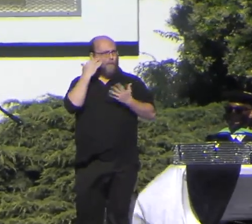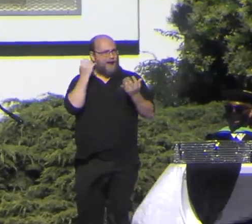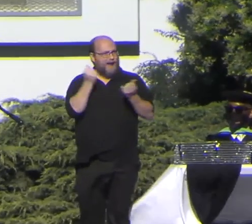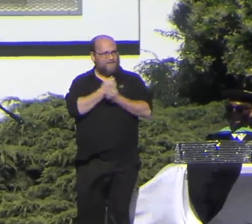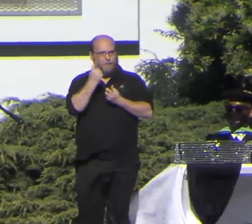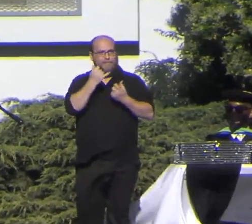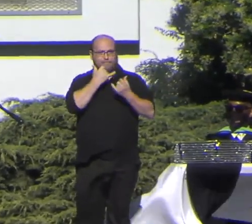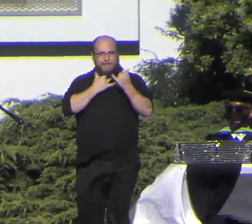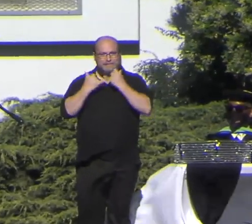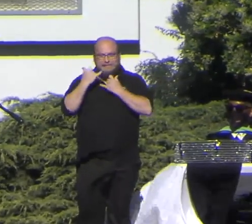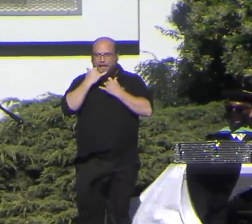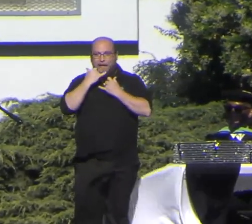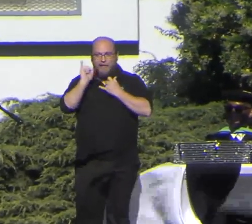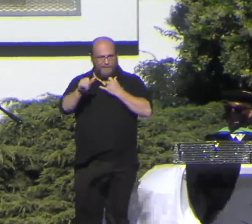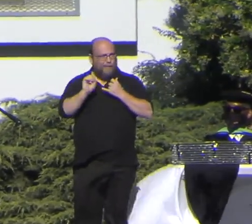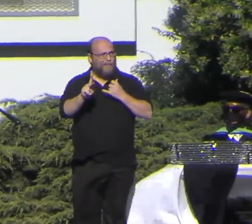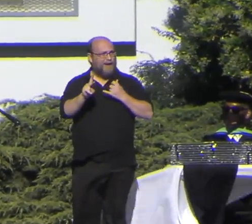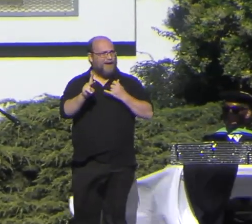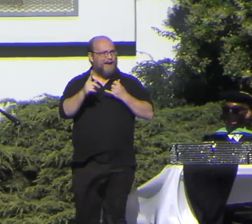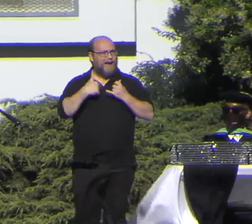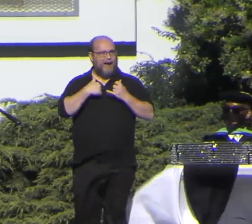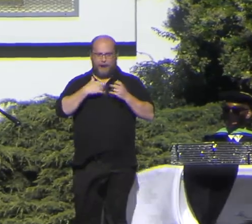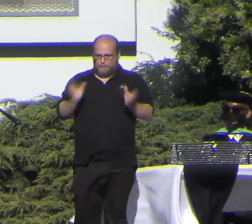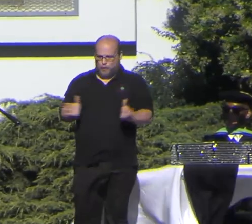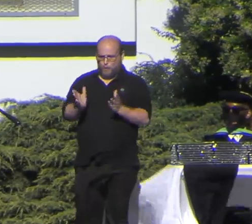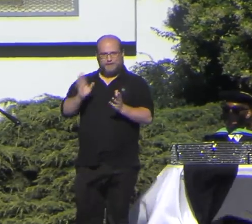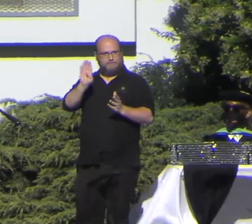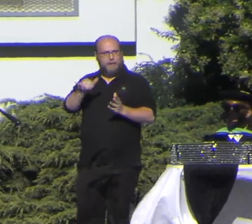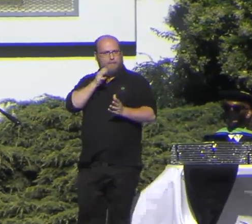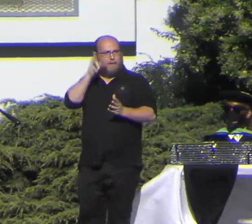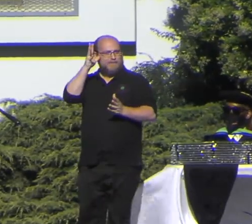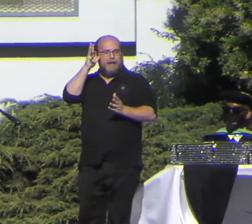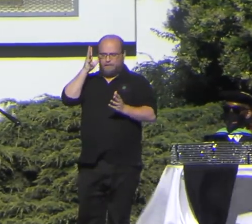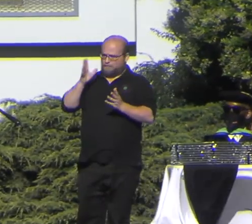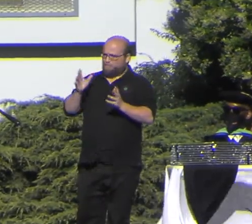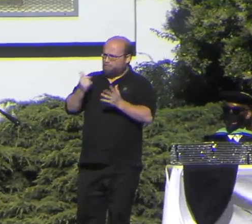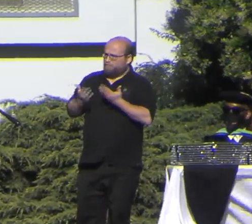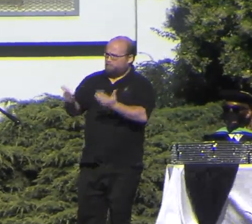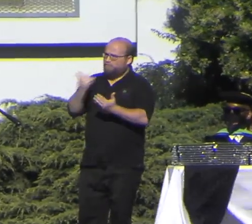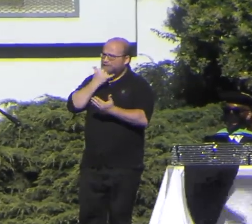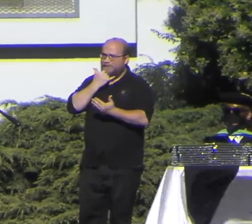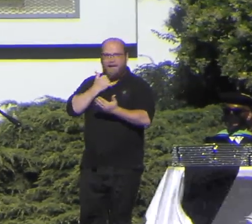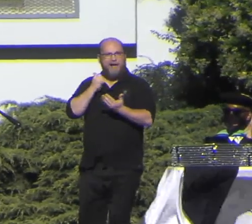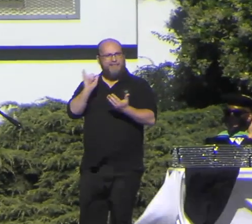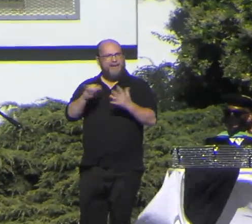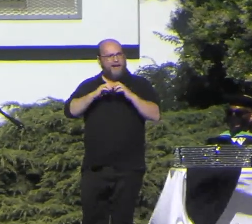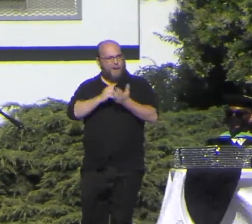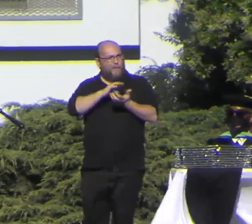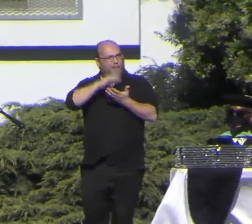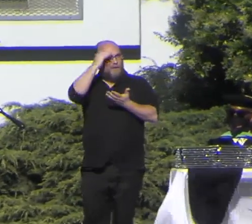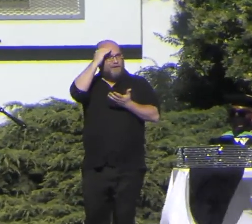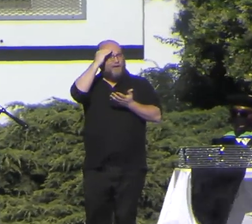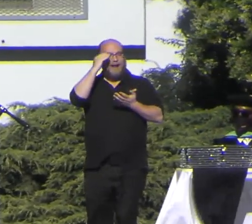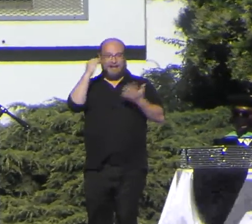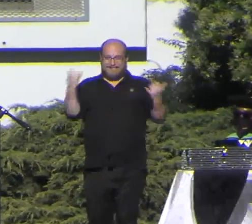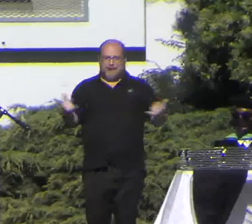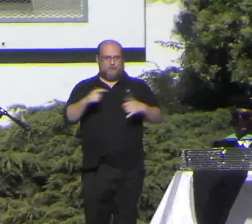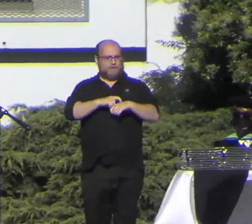I'm actually encouraged by my parents to do so because how else am I going to learn. This is the time to make mistakes and sometimes the best